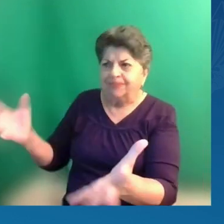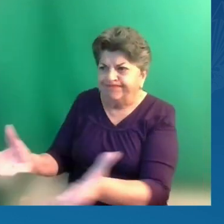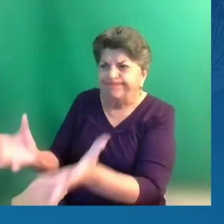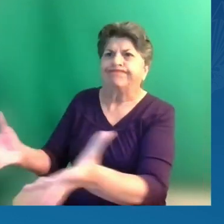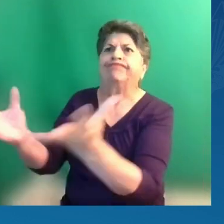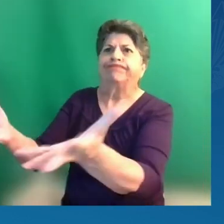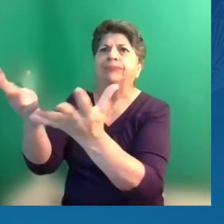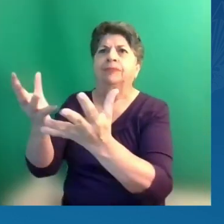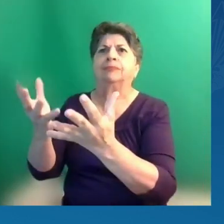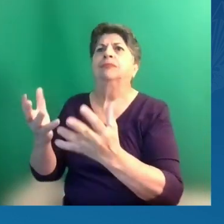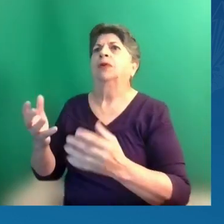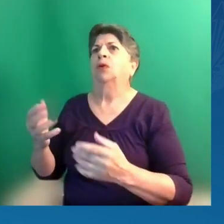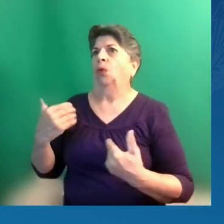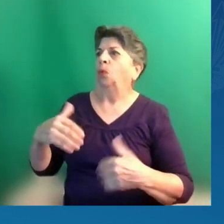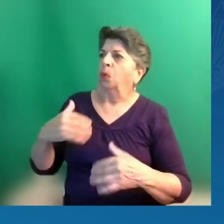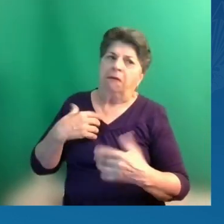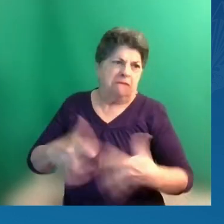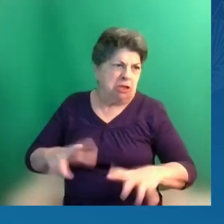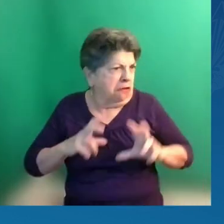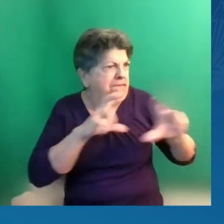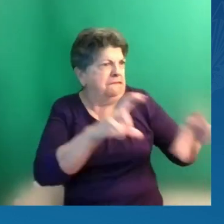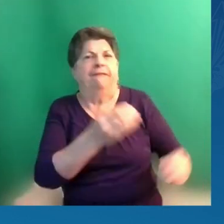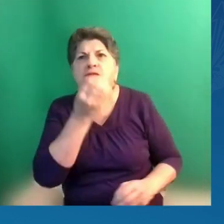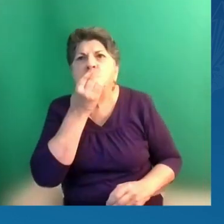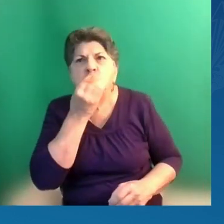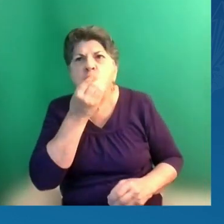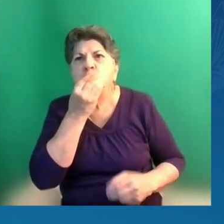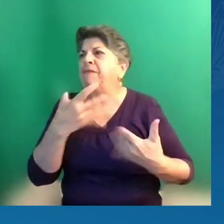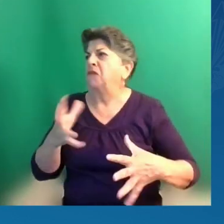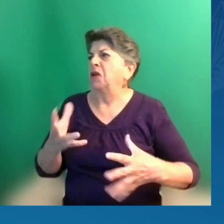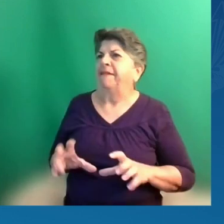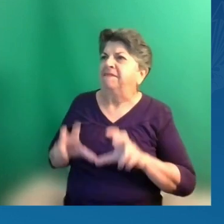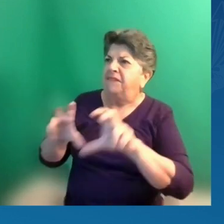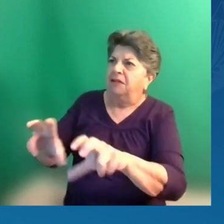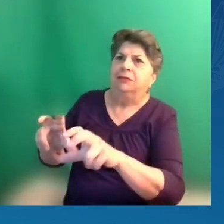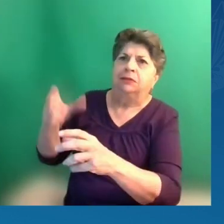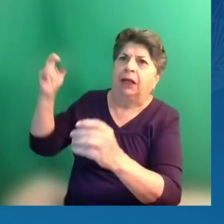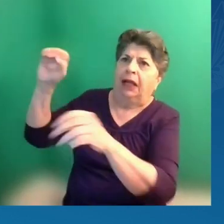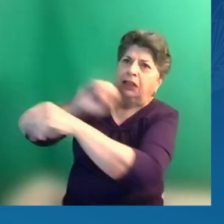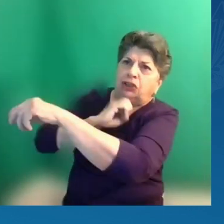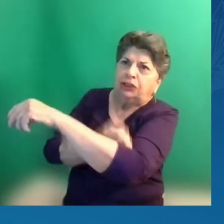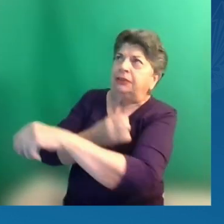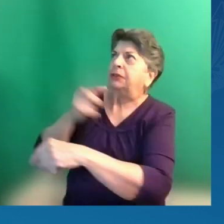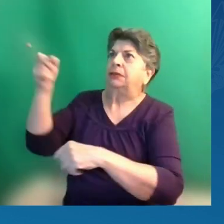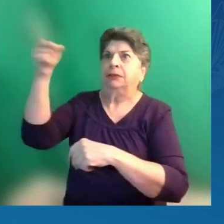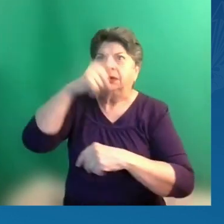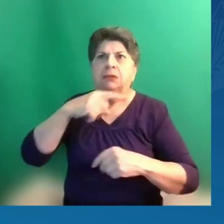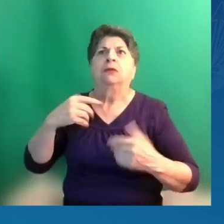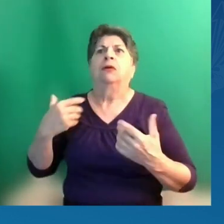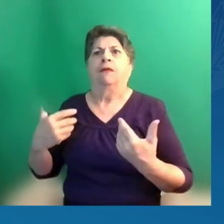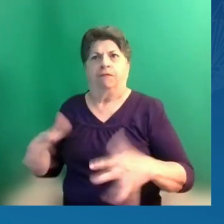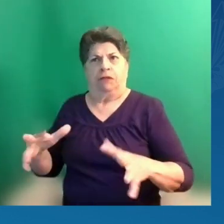investing in clean, affordable and reliable water is essential to advancing our mission